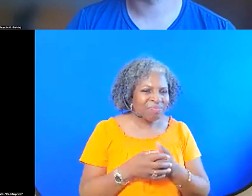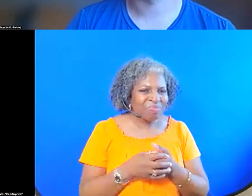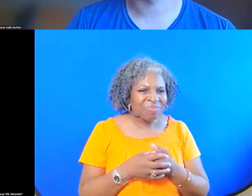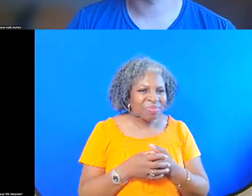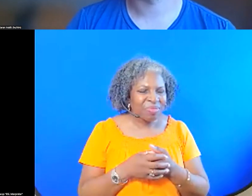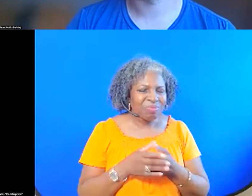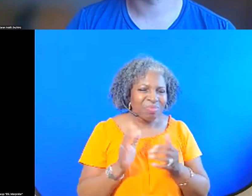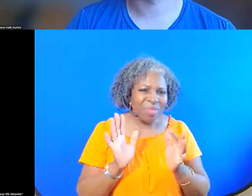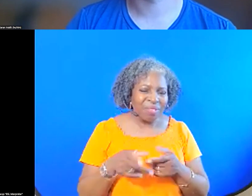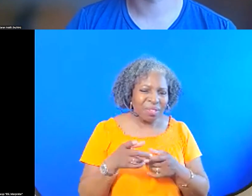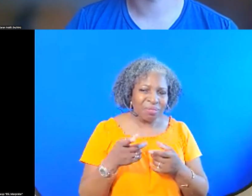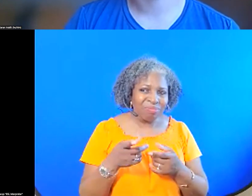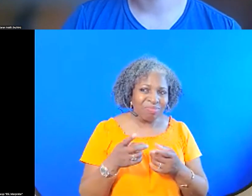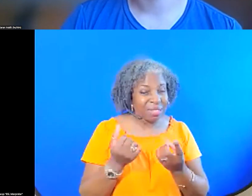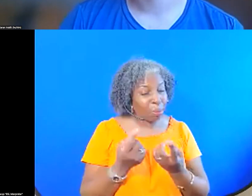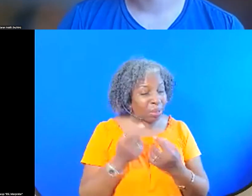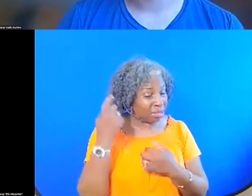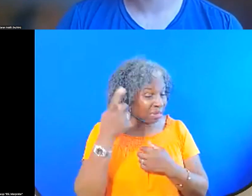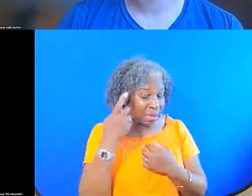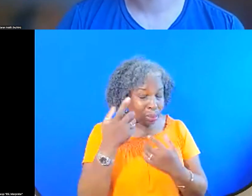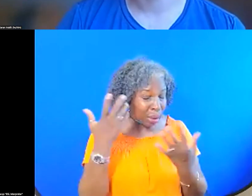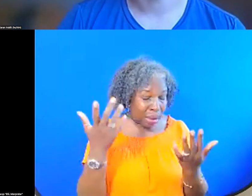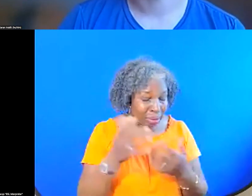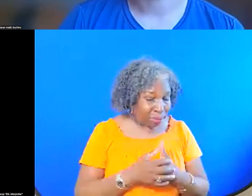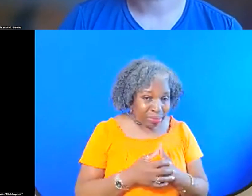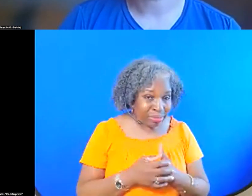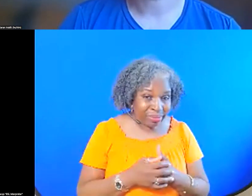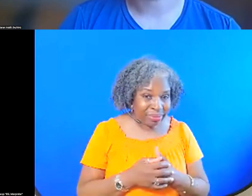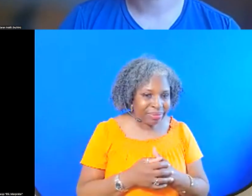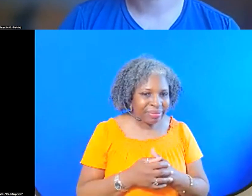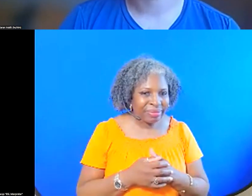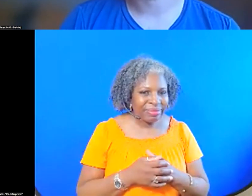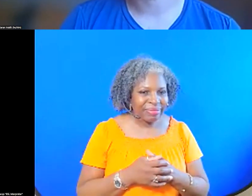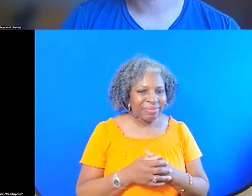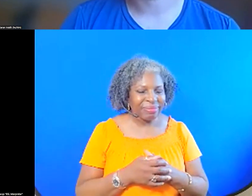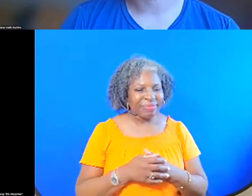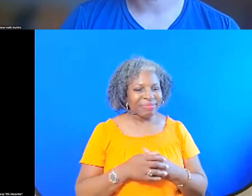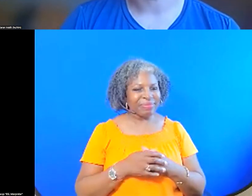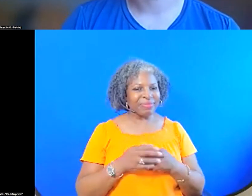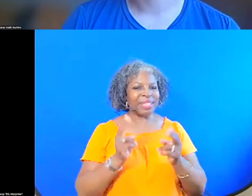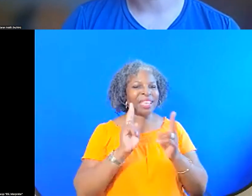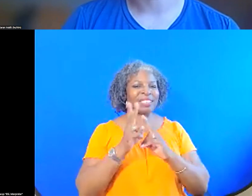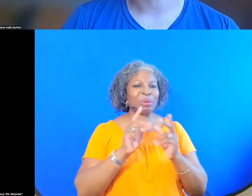CÍARAN: Thank, thanks. So, I'm just going to quickly finish up here.